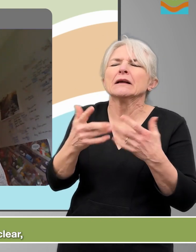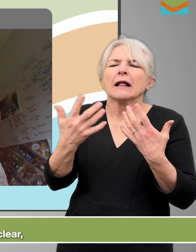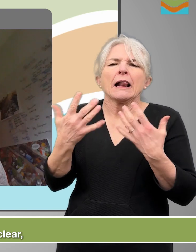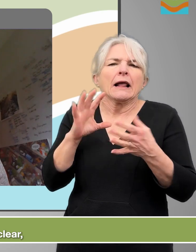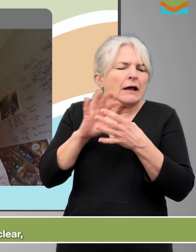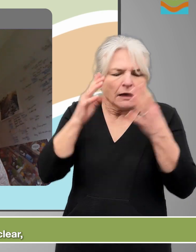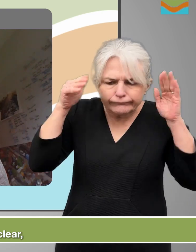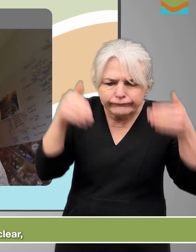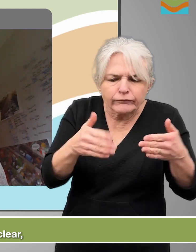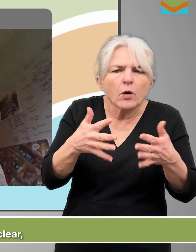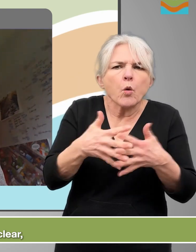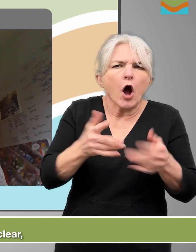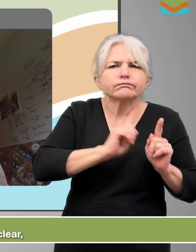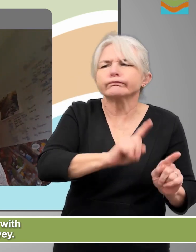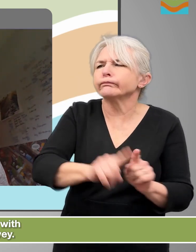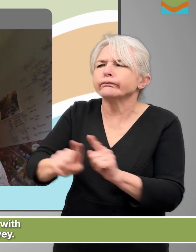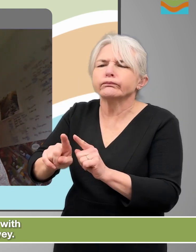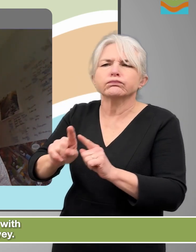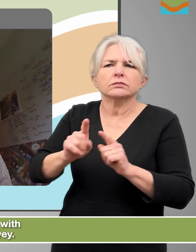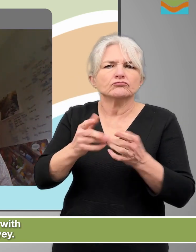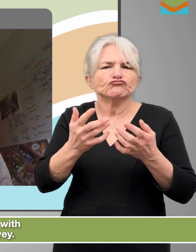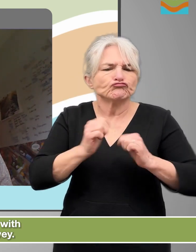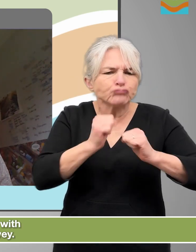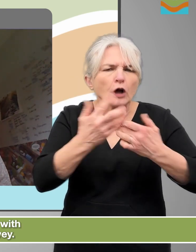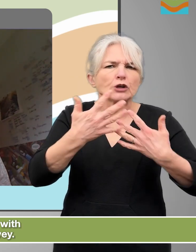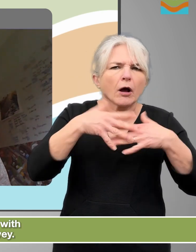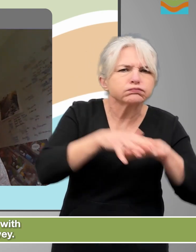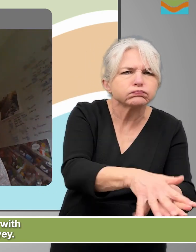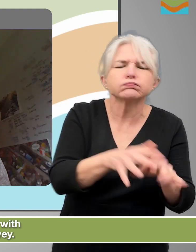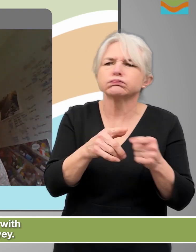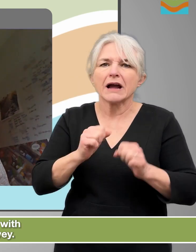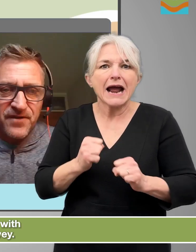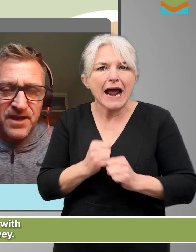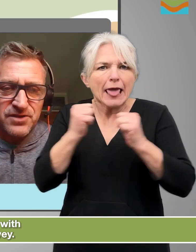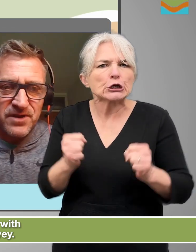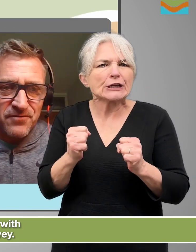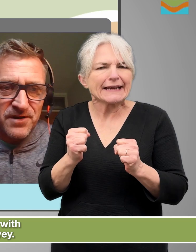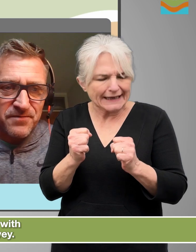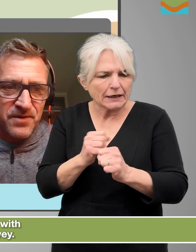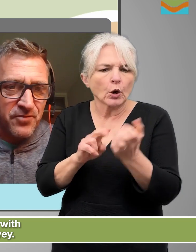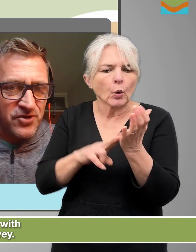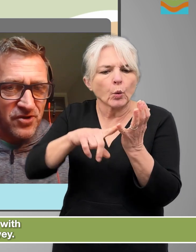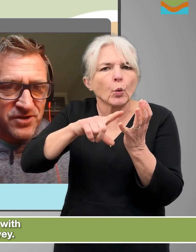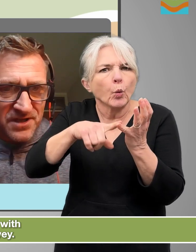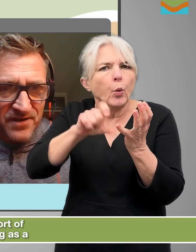in infrastructure, energy, nuclear, and basically I have history with the British Geological Survey.